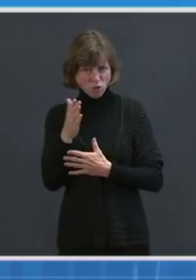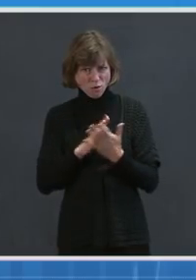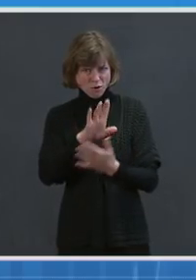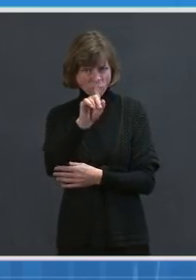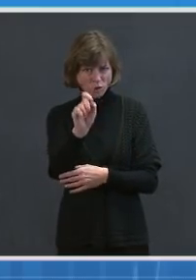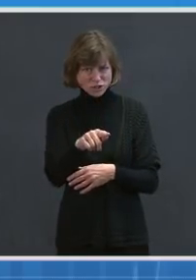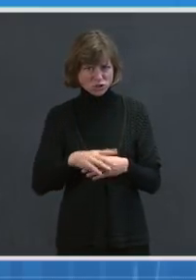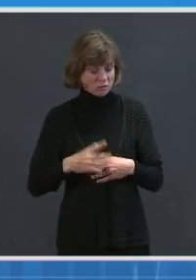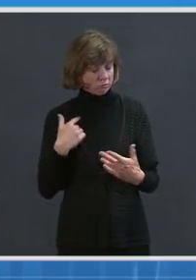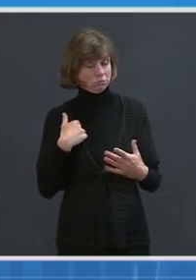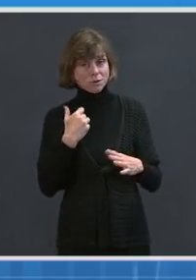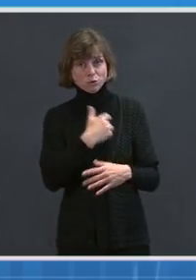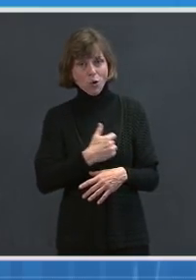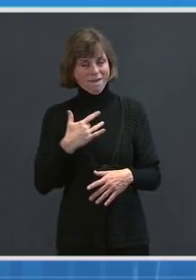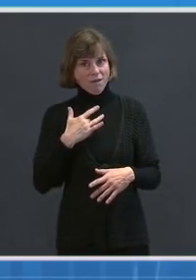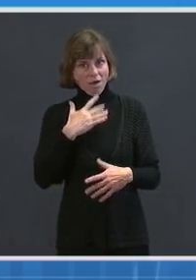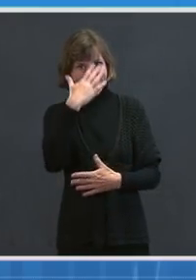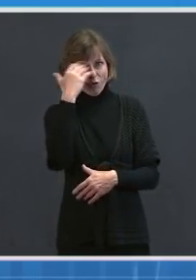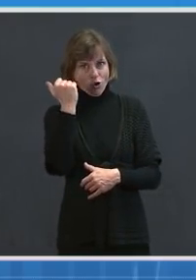I'm sorry, I feel like I forgot one thing you asked.